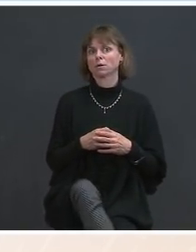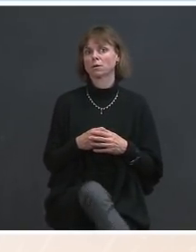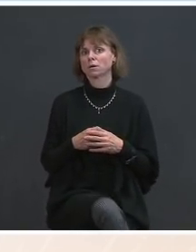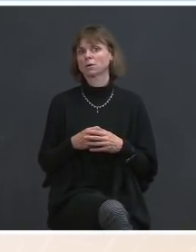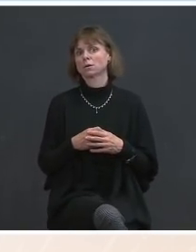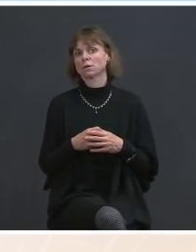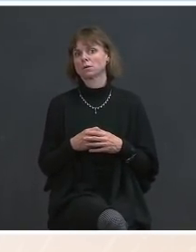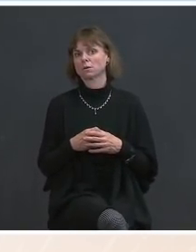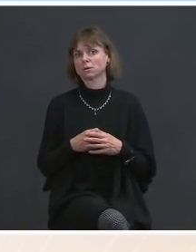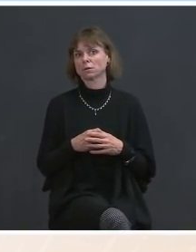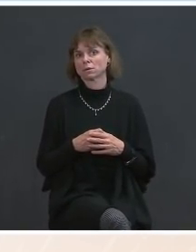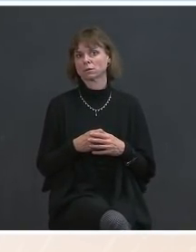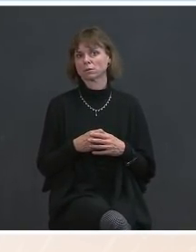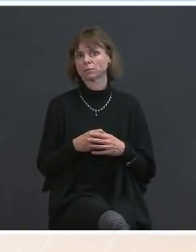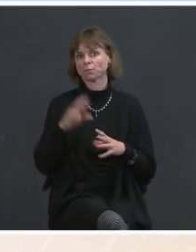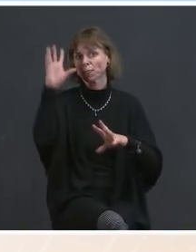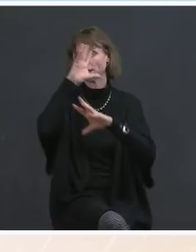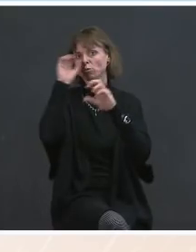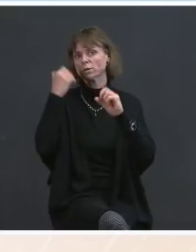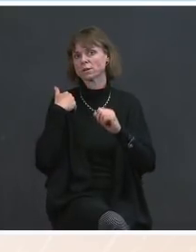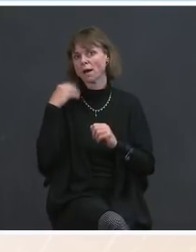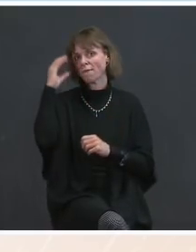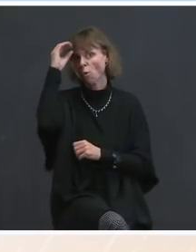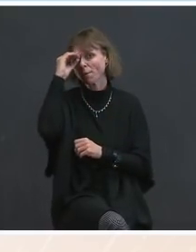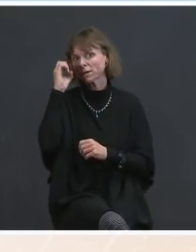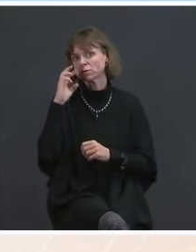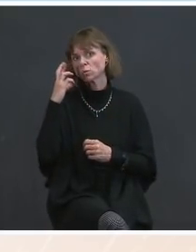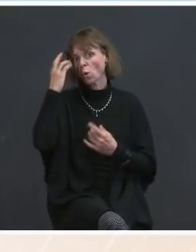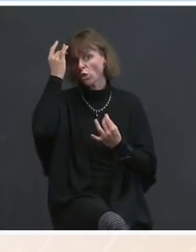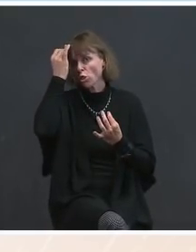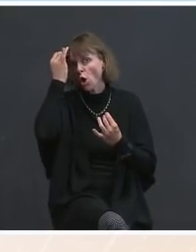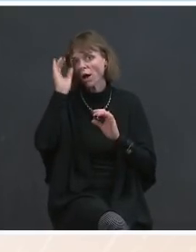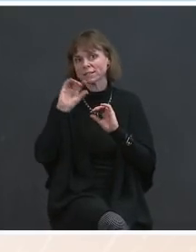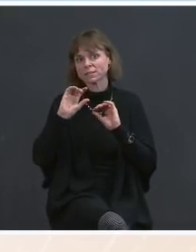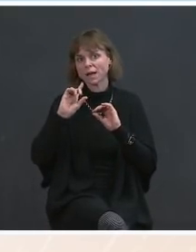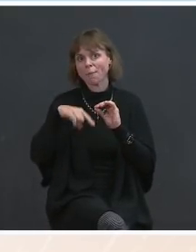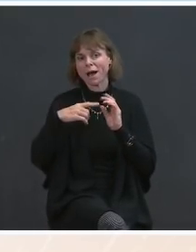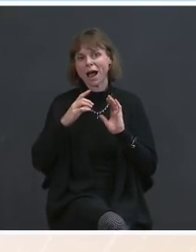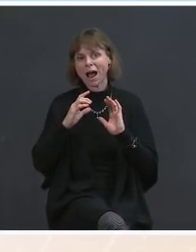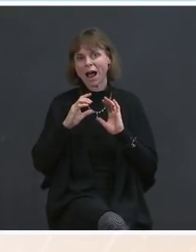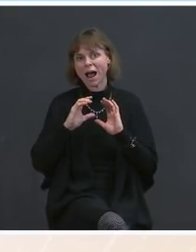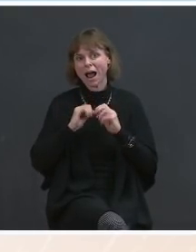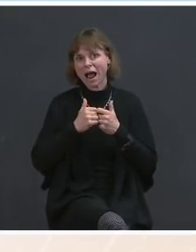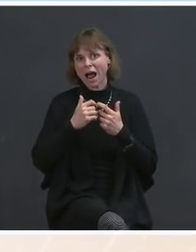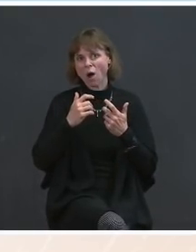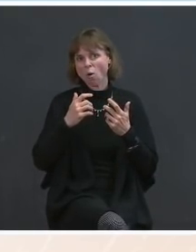or, sort of, thoughts on how Americans should be spending -- that they're getting their stimulus checks. More broadly speaking, all this money is going to be